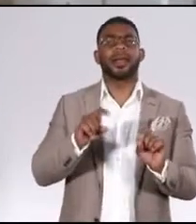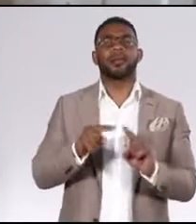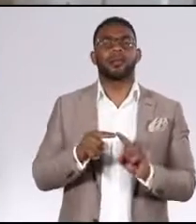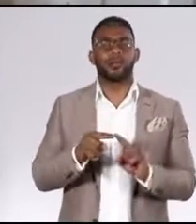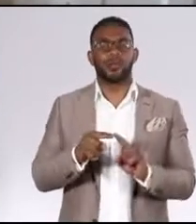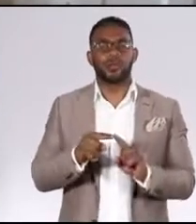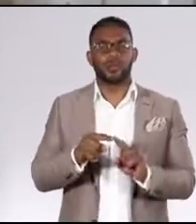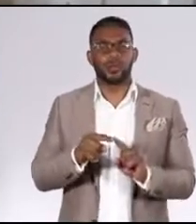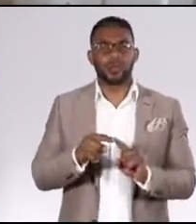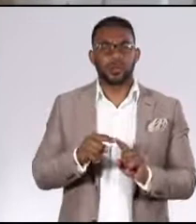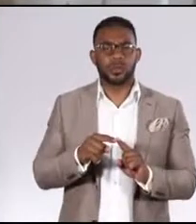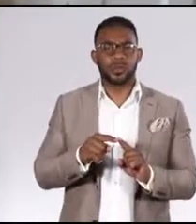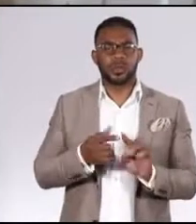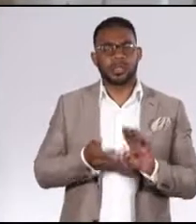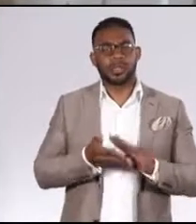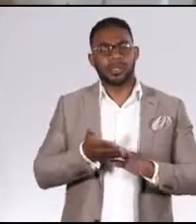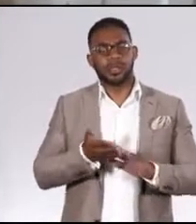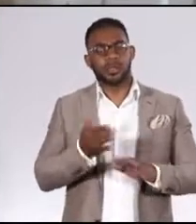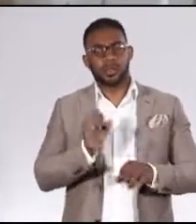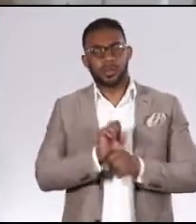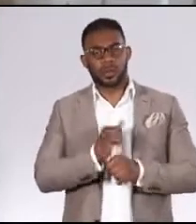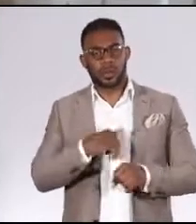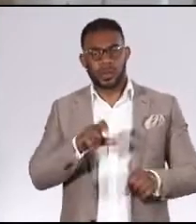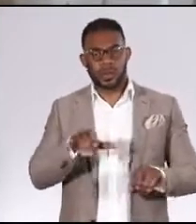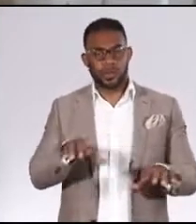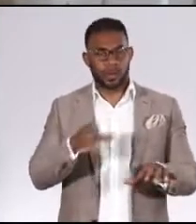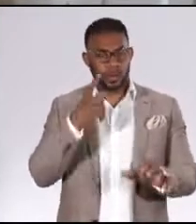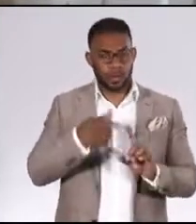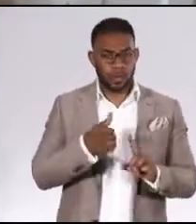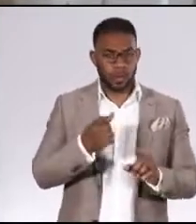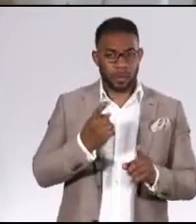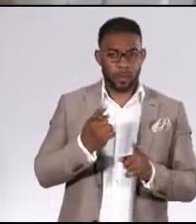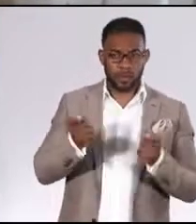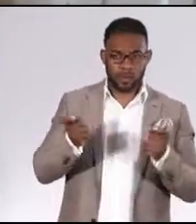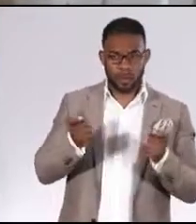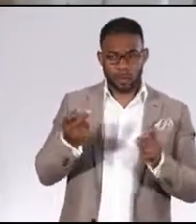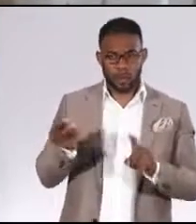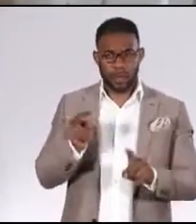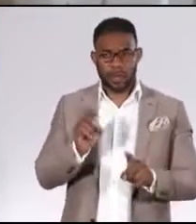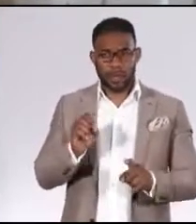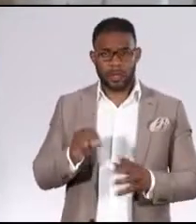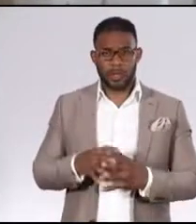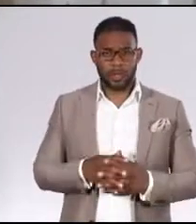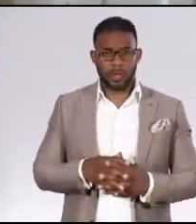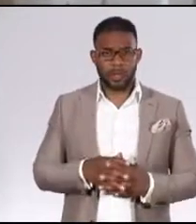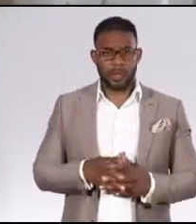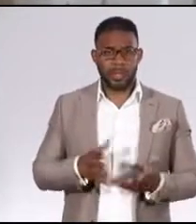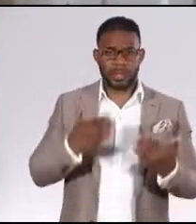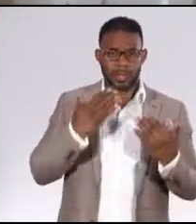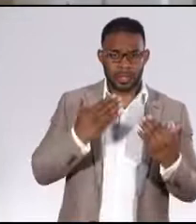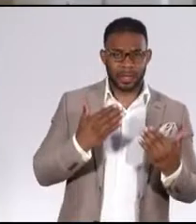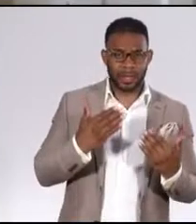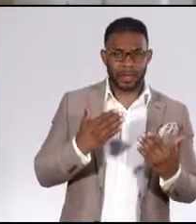uh to execute the work that that we have to do from a regulatory perspective. So thank you. uh Personally.